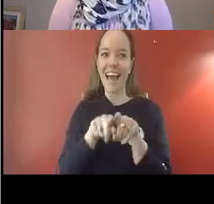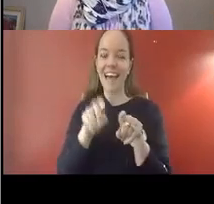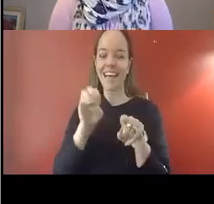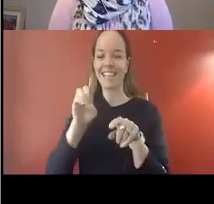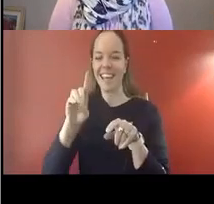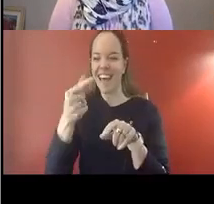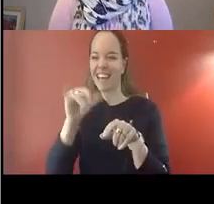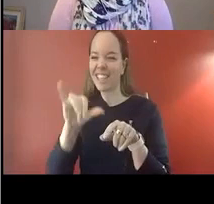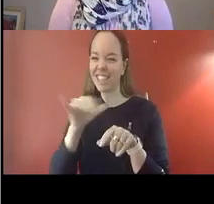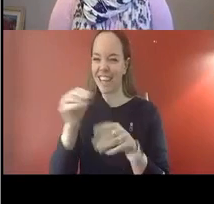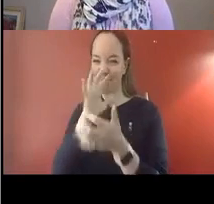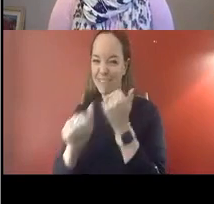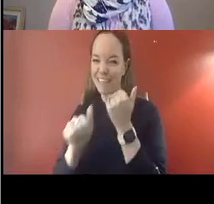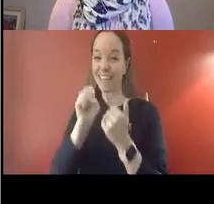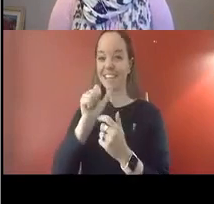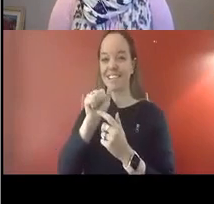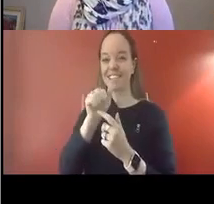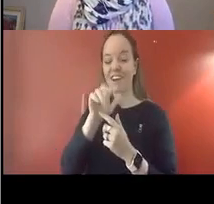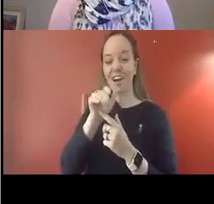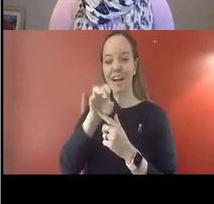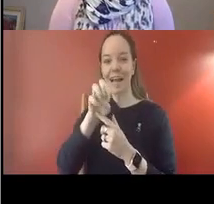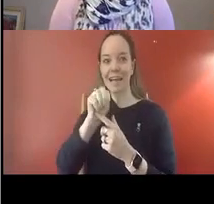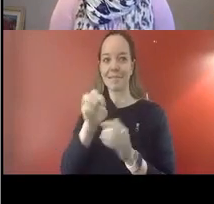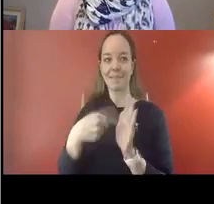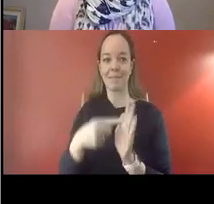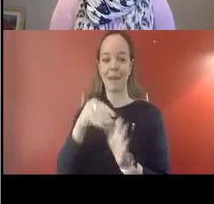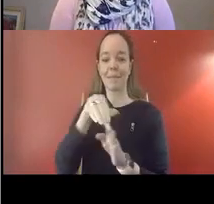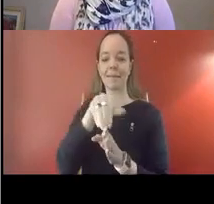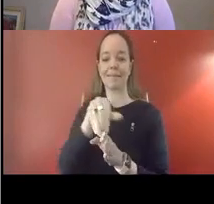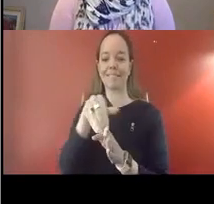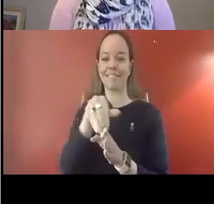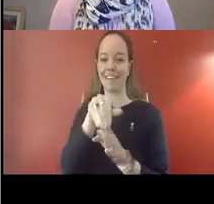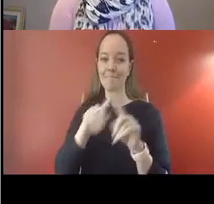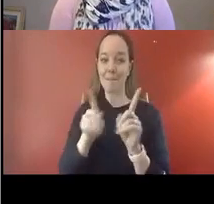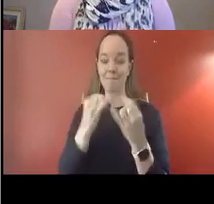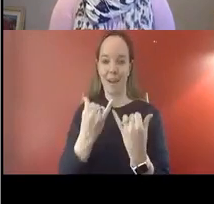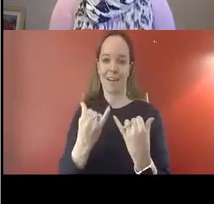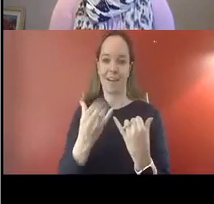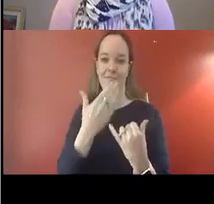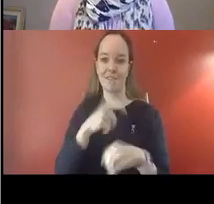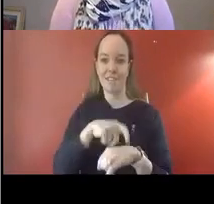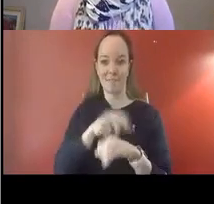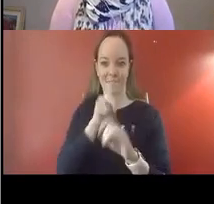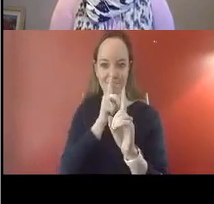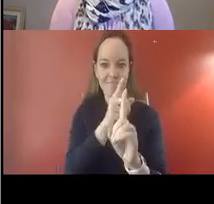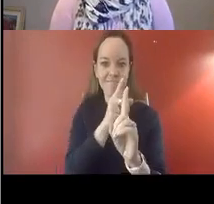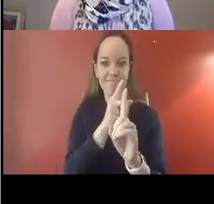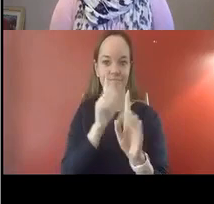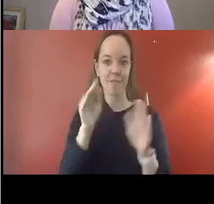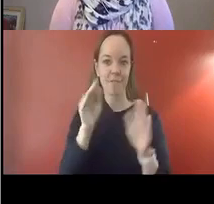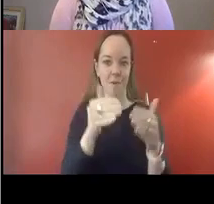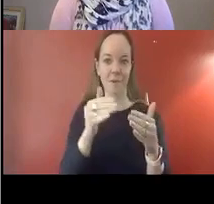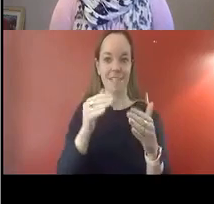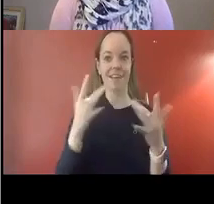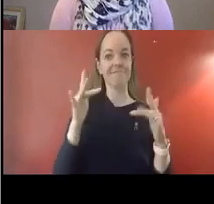might be a time where we just want to be of being a little bit of both but this aiming for levity and goodness and might be a time where we just want to be trying to sort of check ourselves a aiming for levity and goodness and little bit before we go right for trying to sort of check ourselves a